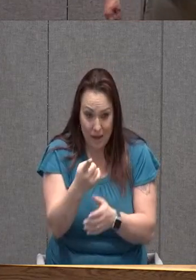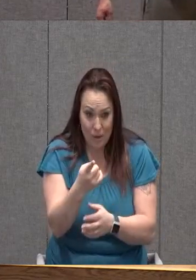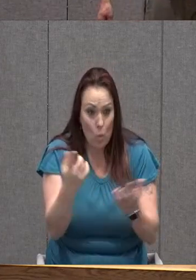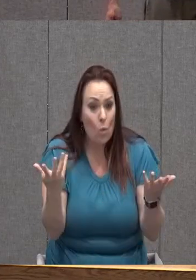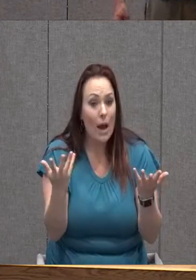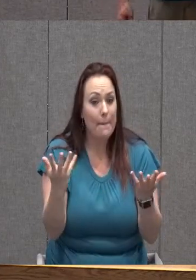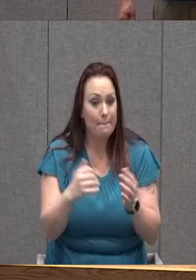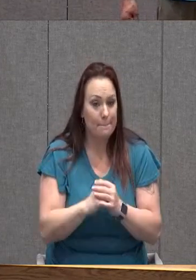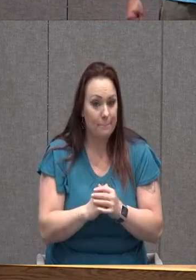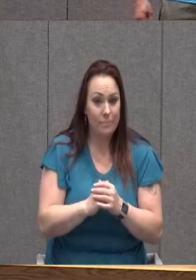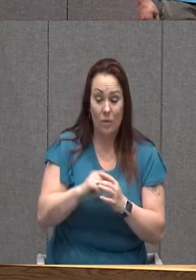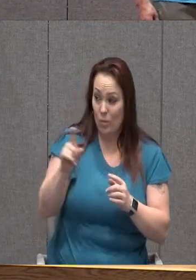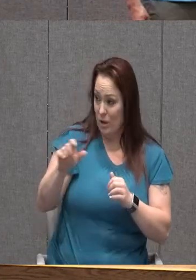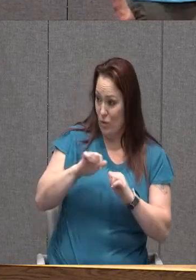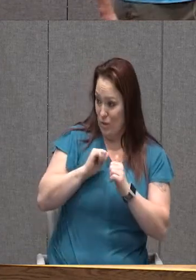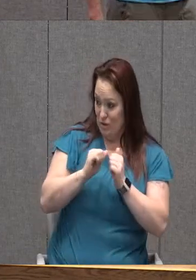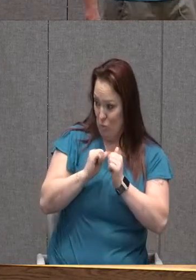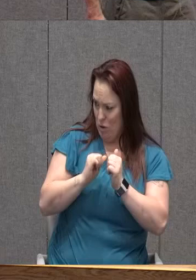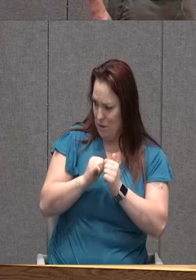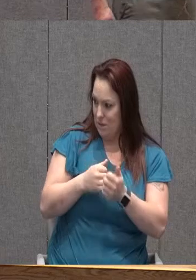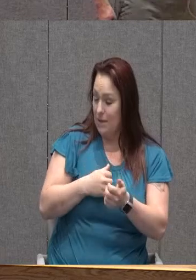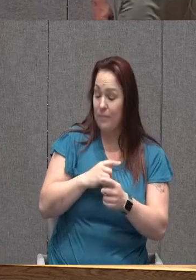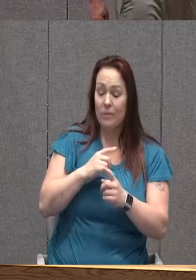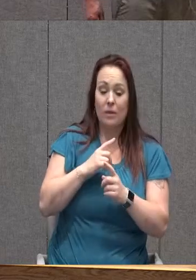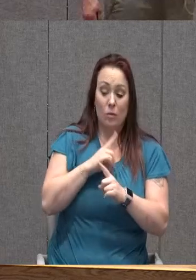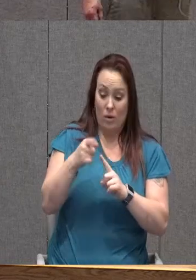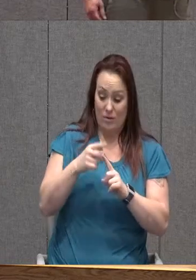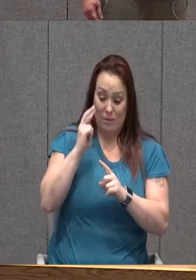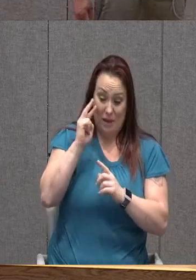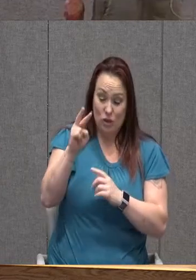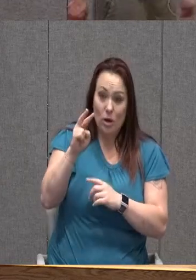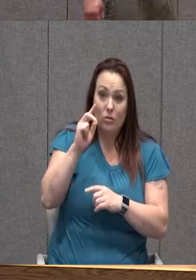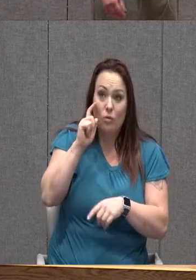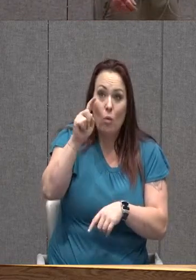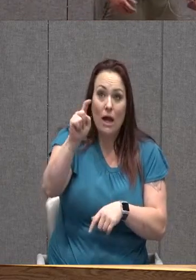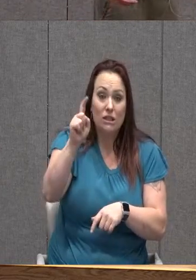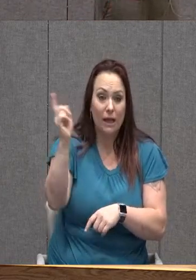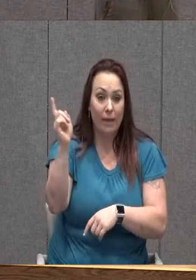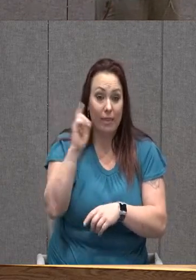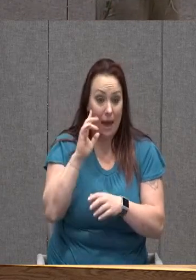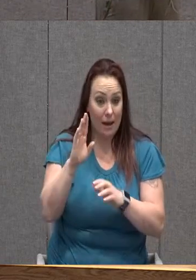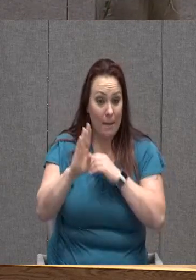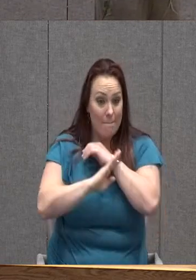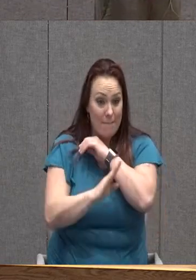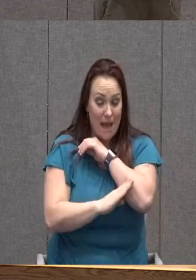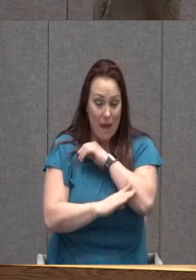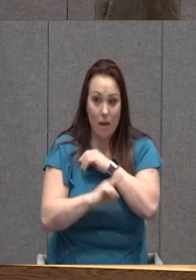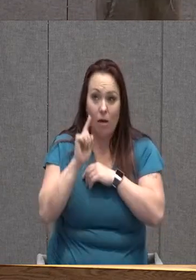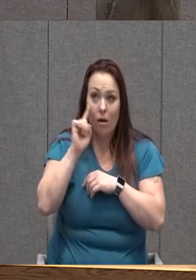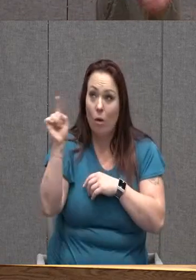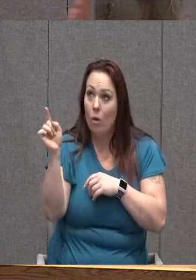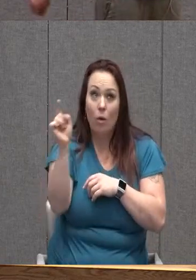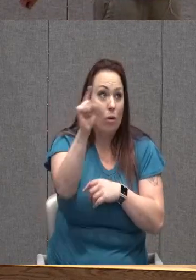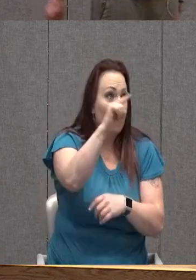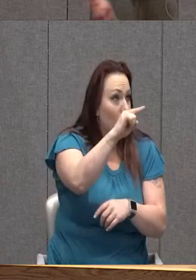While I was doing this, I always made sure that my eye was on that plastic bag, that way I knew where it was and where I could move to.